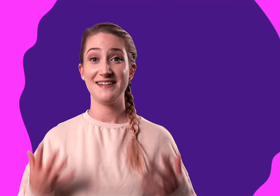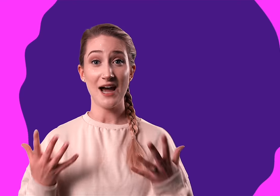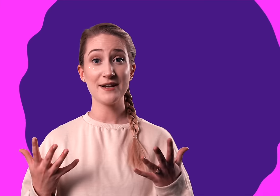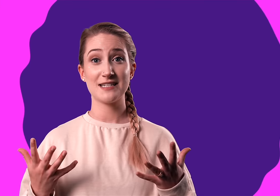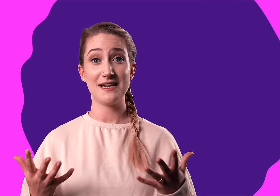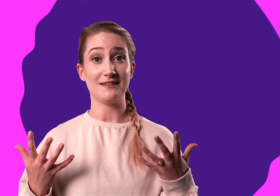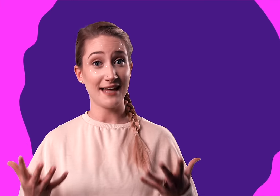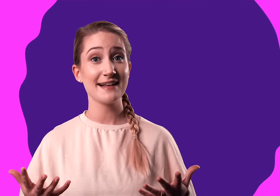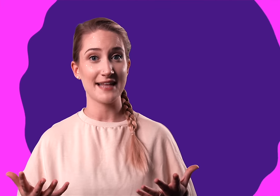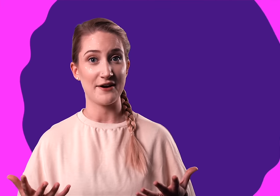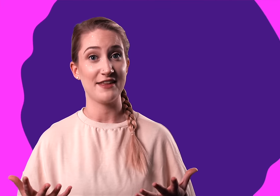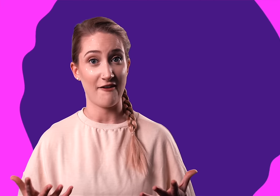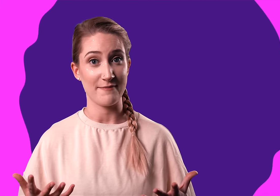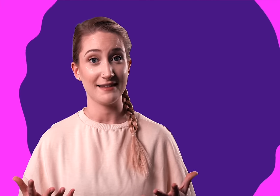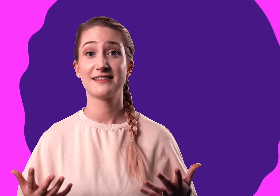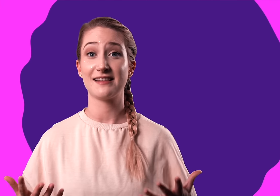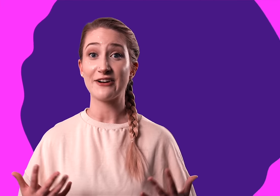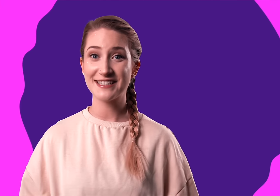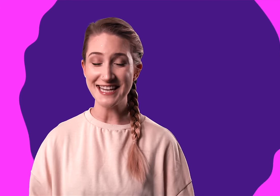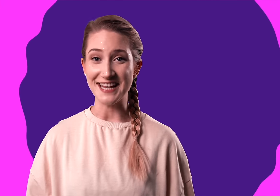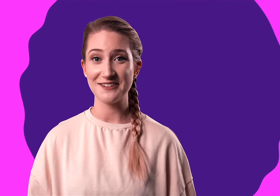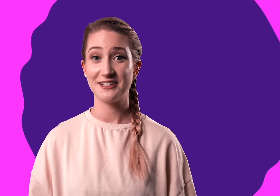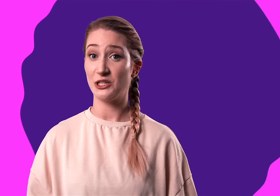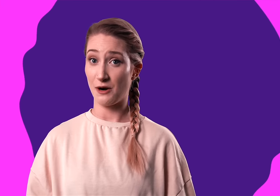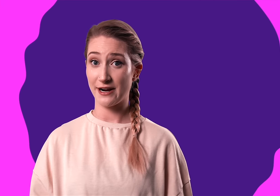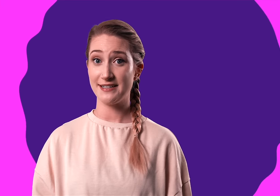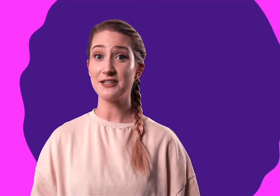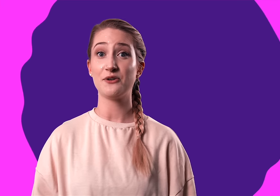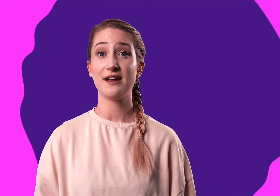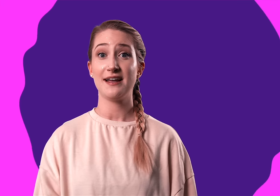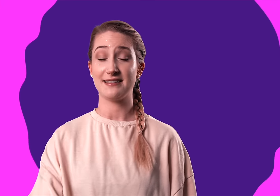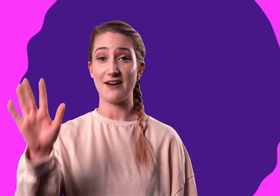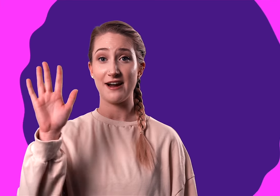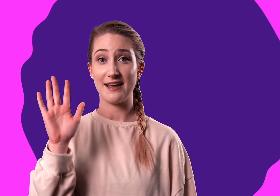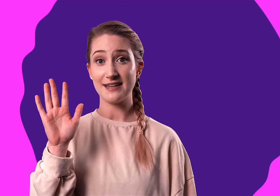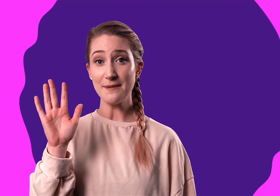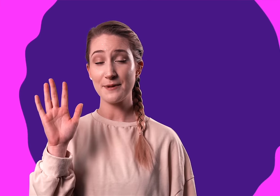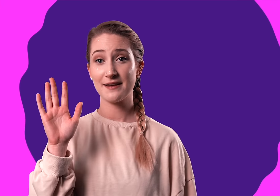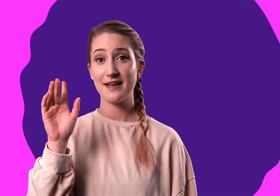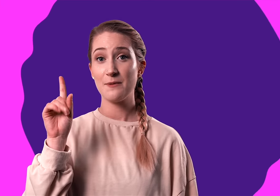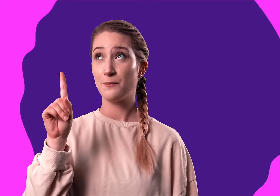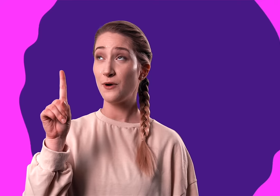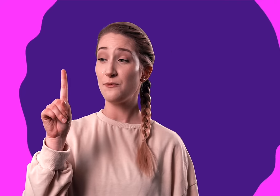Now we get to make the last letter of the alphabet, the letter Z. So what we're going to do is have our hand up, point